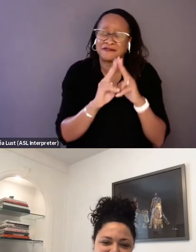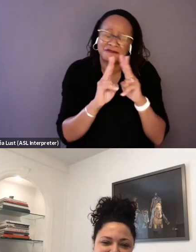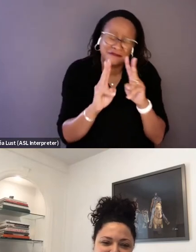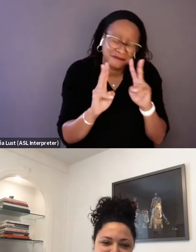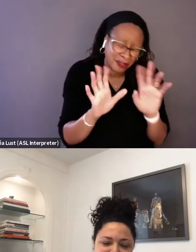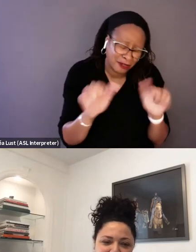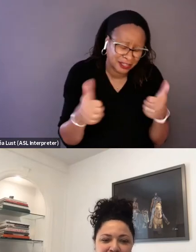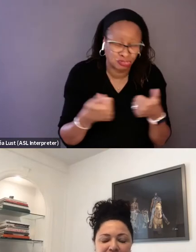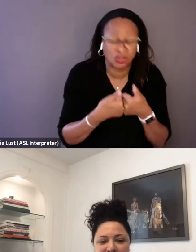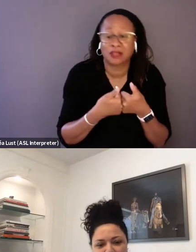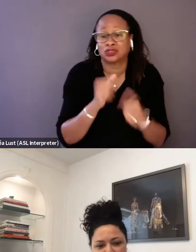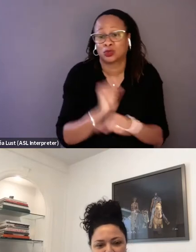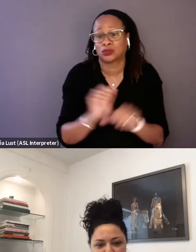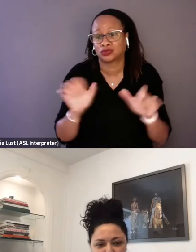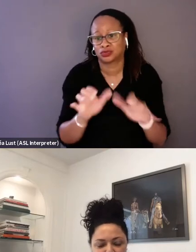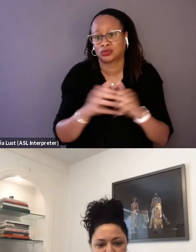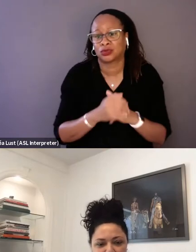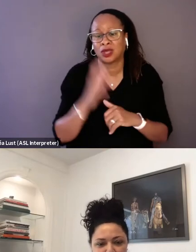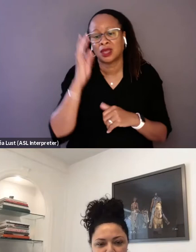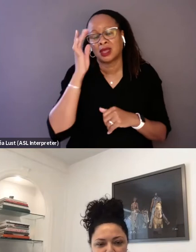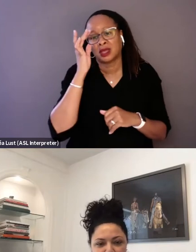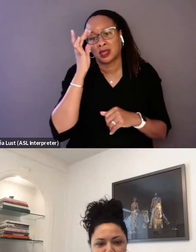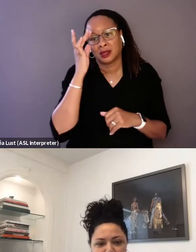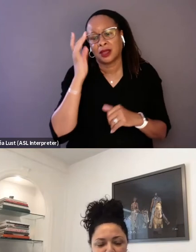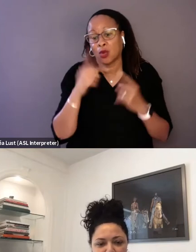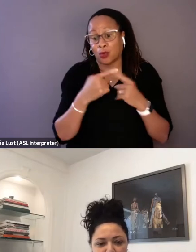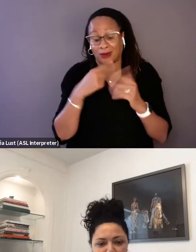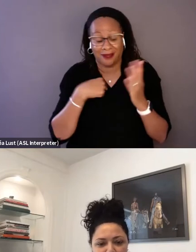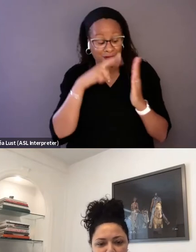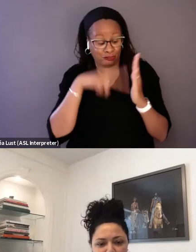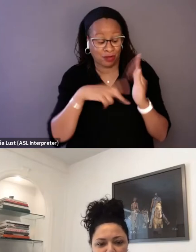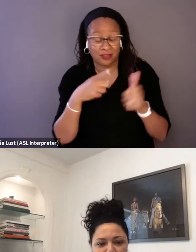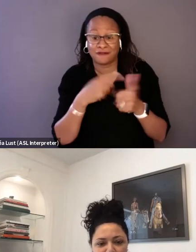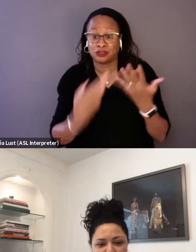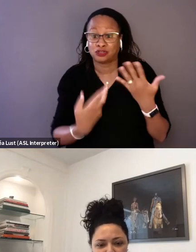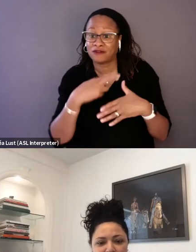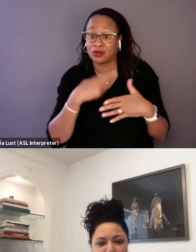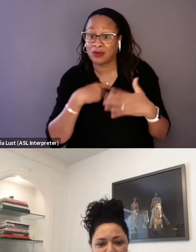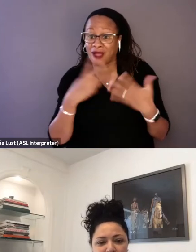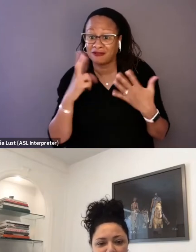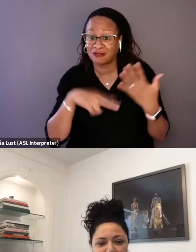And I had, when I read the first review that I read of the show,